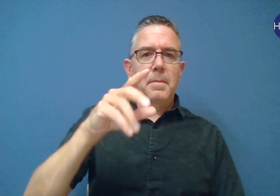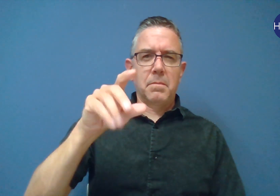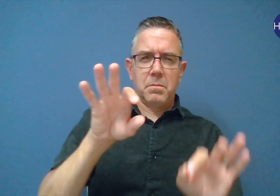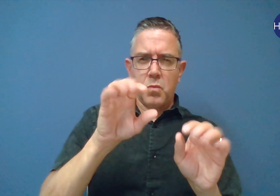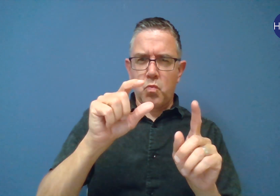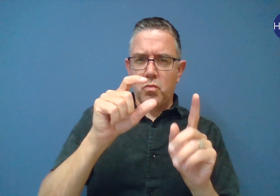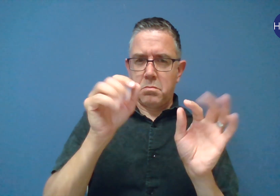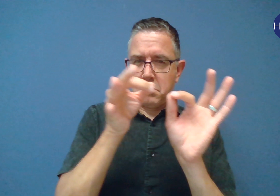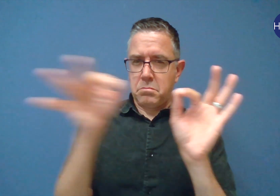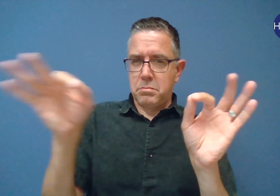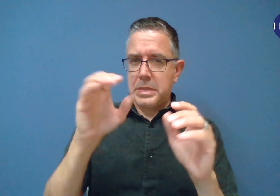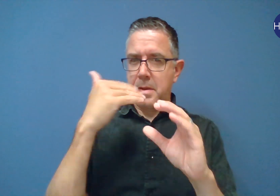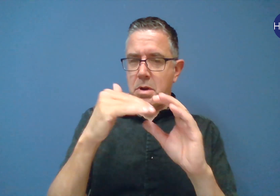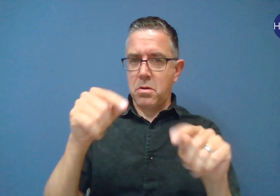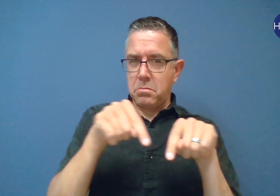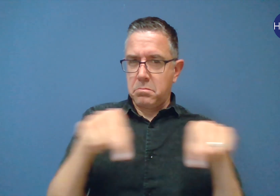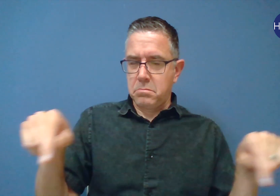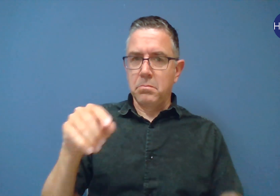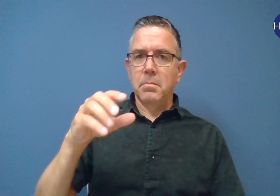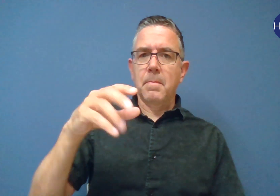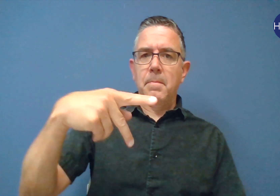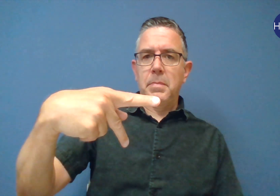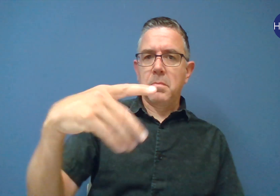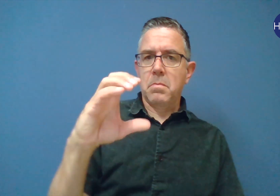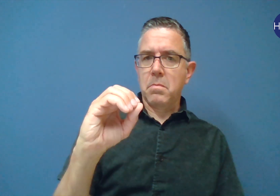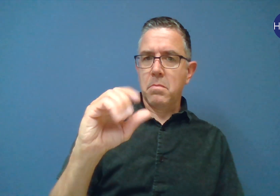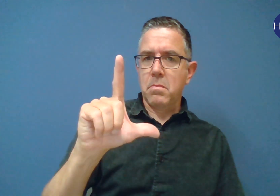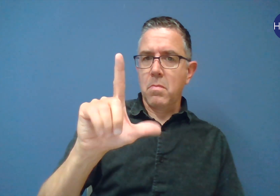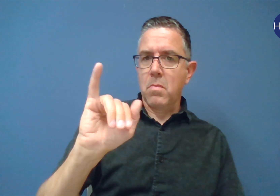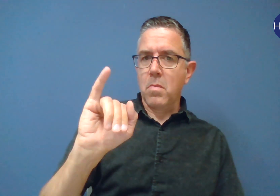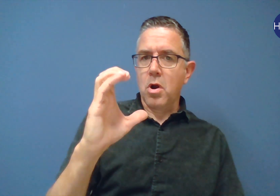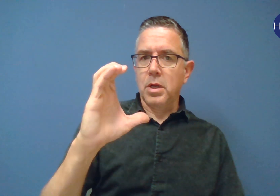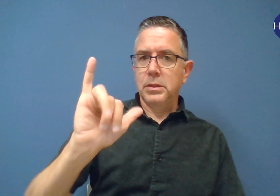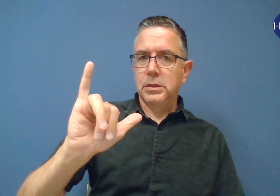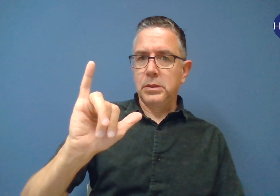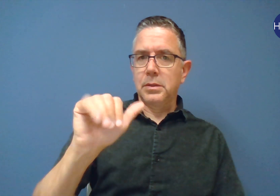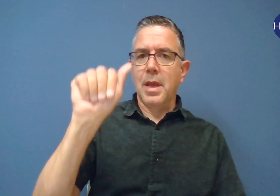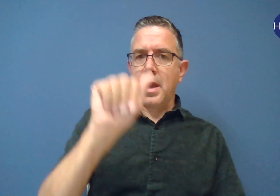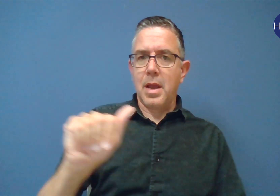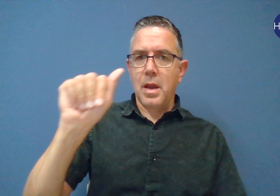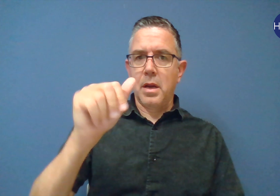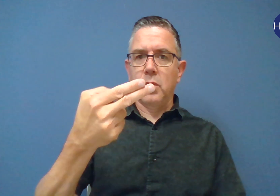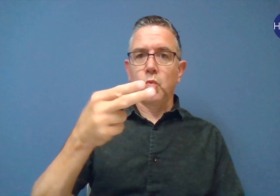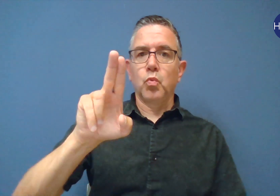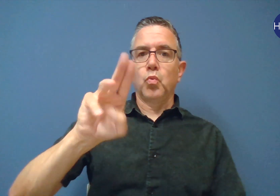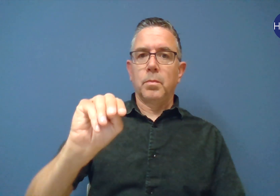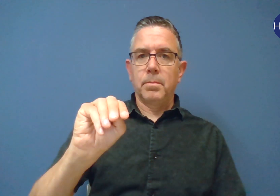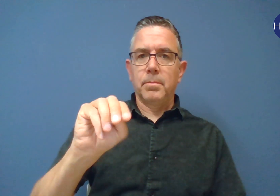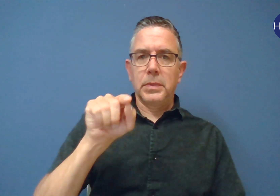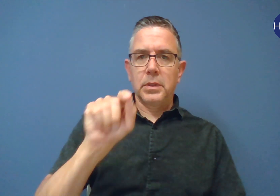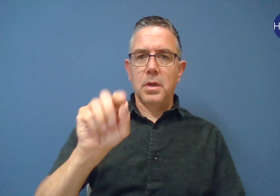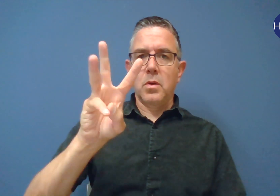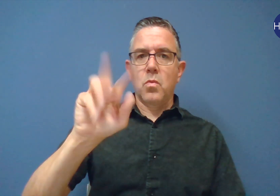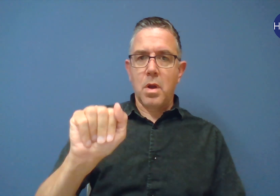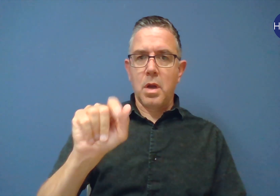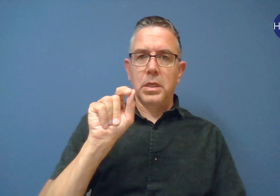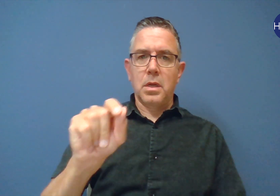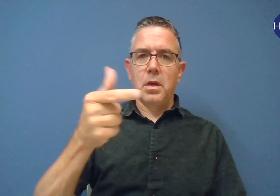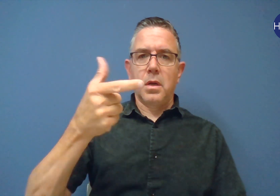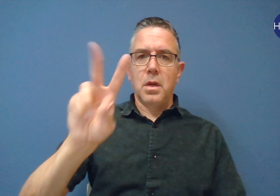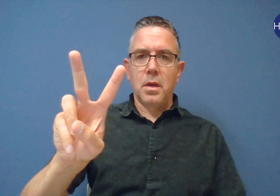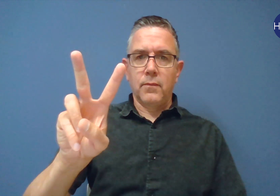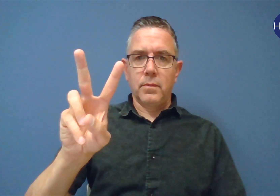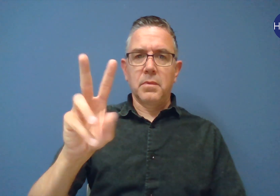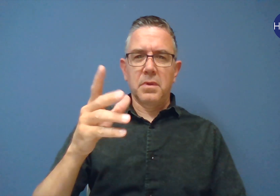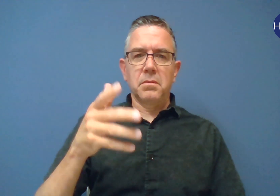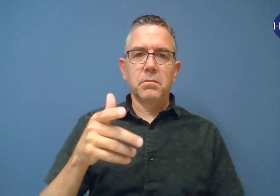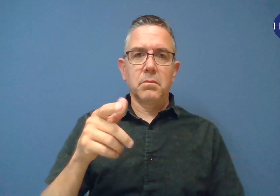Their email address is: policy@hum.wa.gov